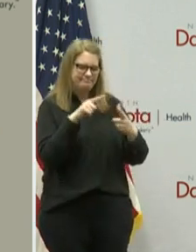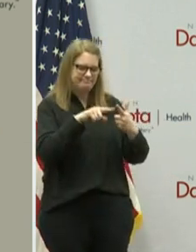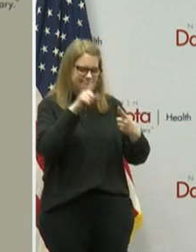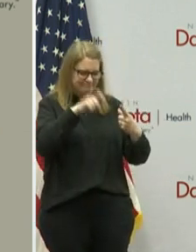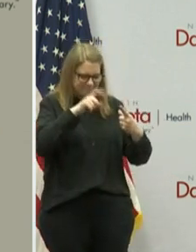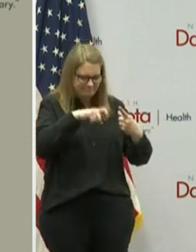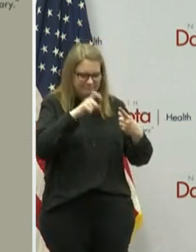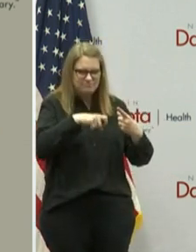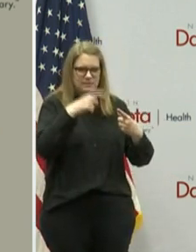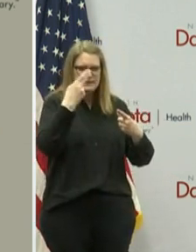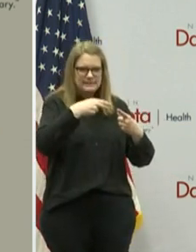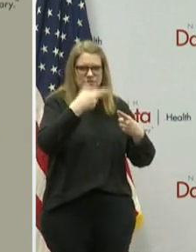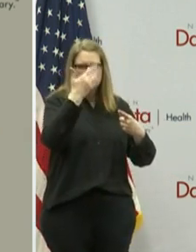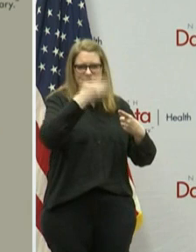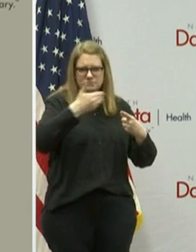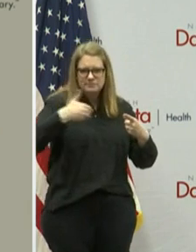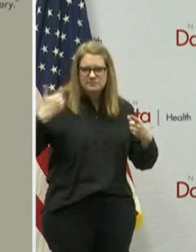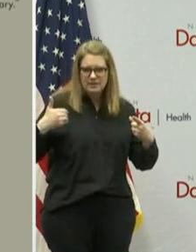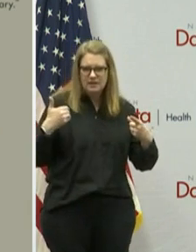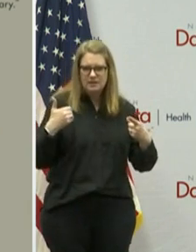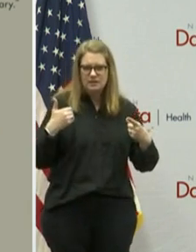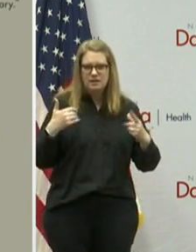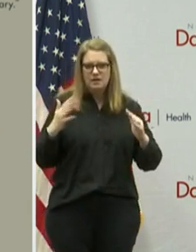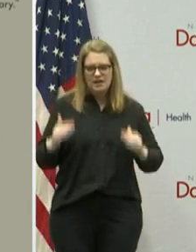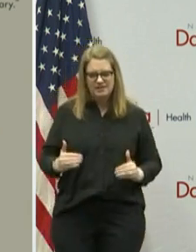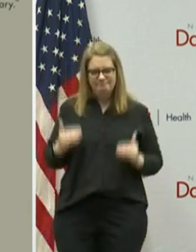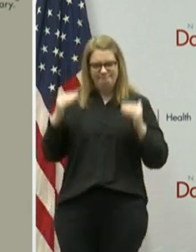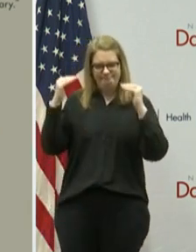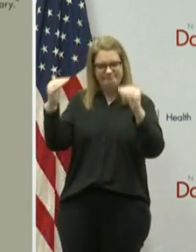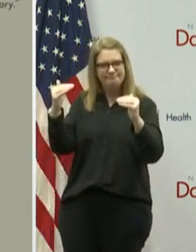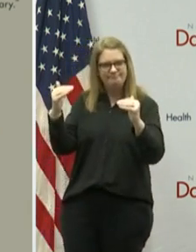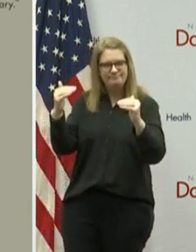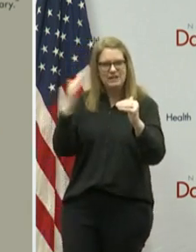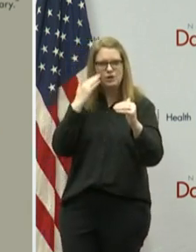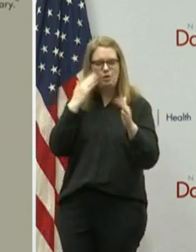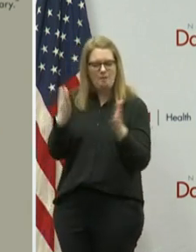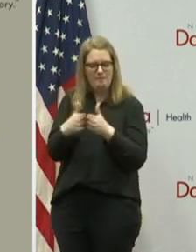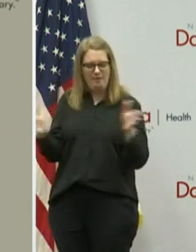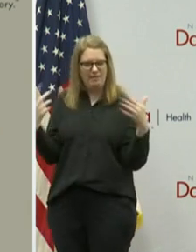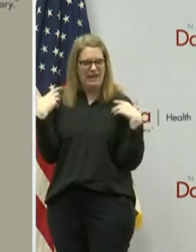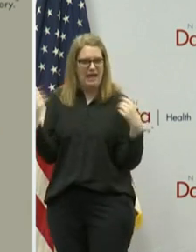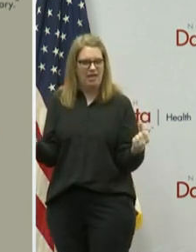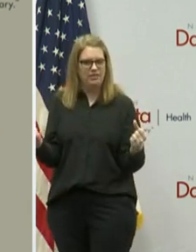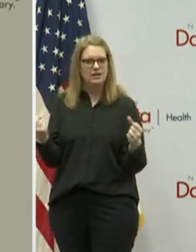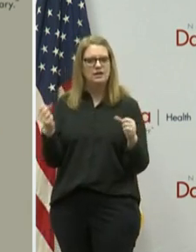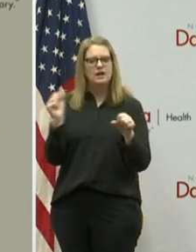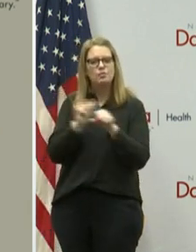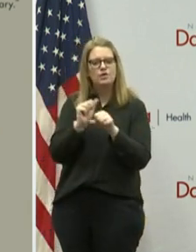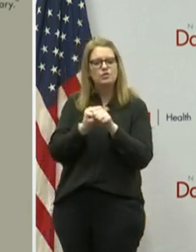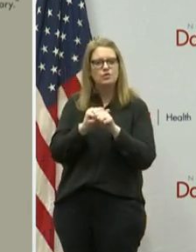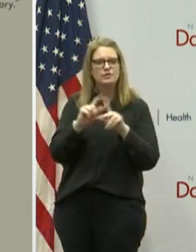NUMBER TWO, HAS TO DO WITH A ROBUST CONTACT TRACING, AND CURRENTLY, WE TALKED ABOUT HOW